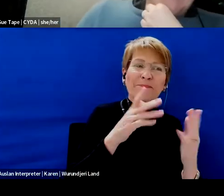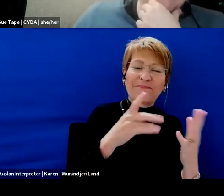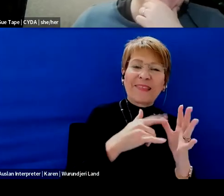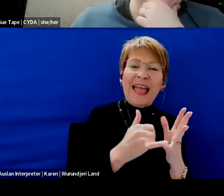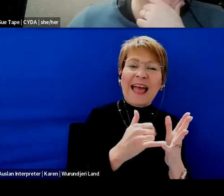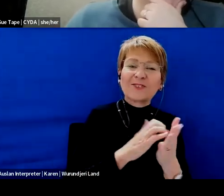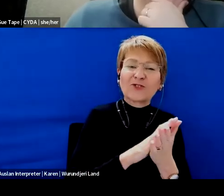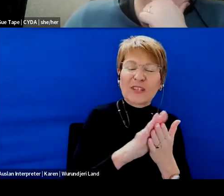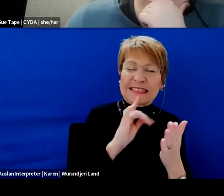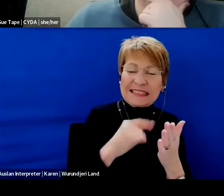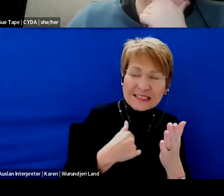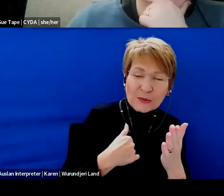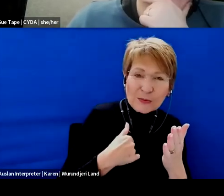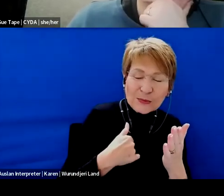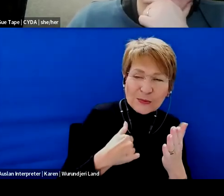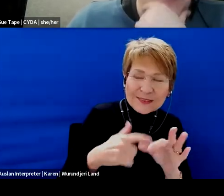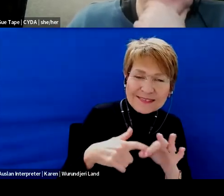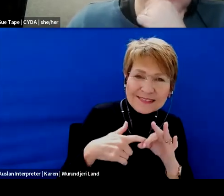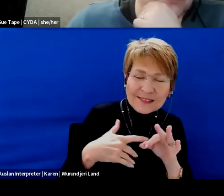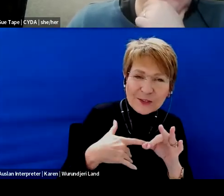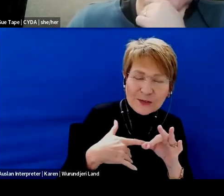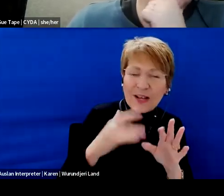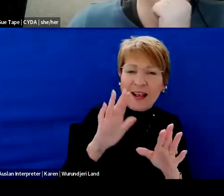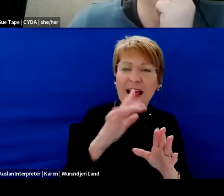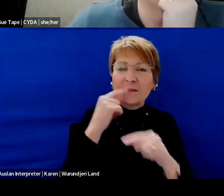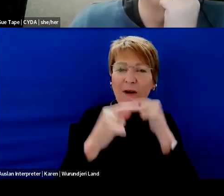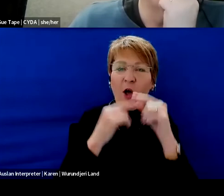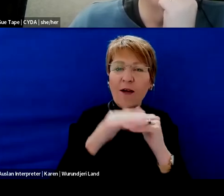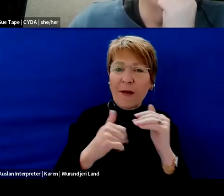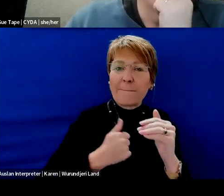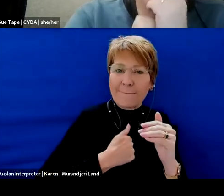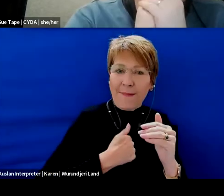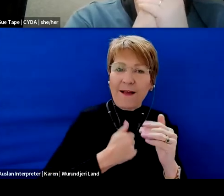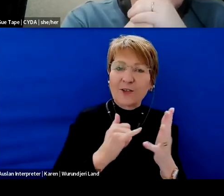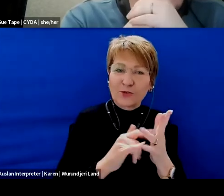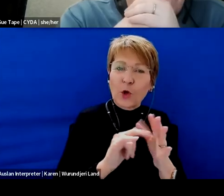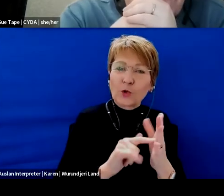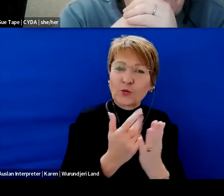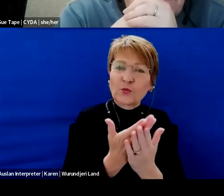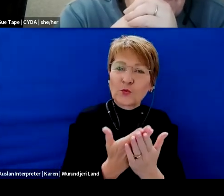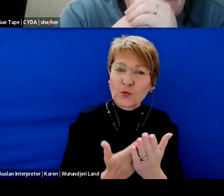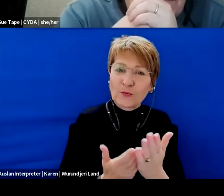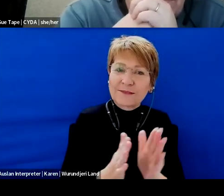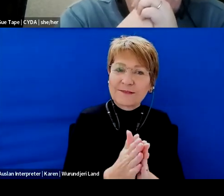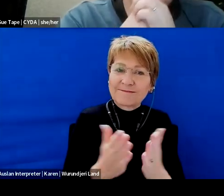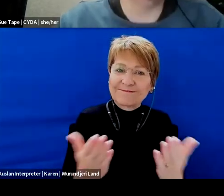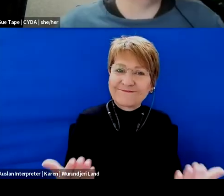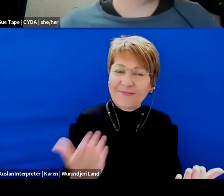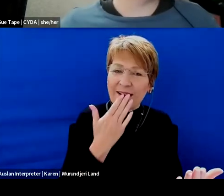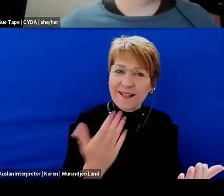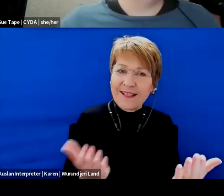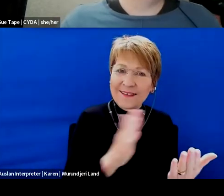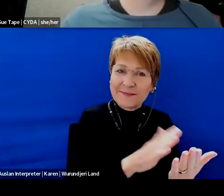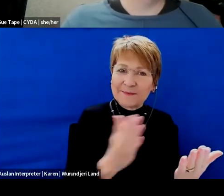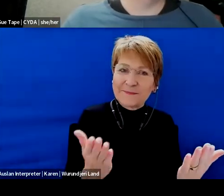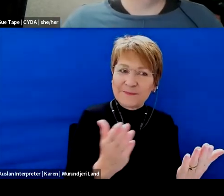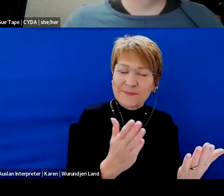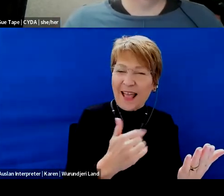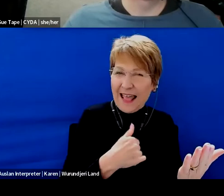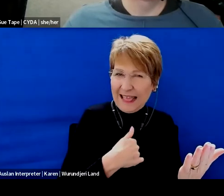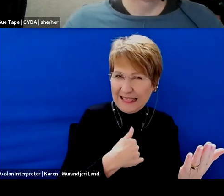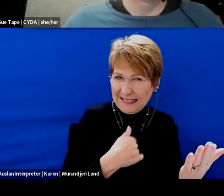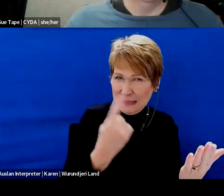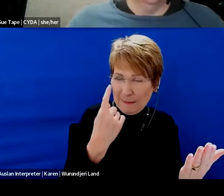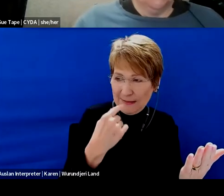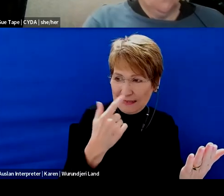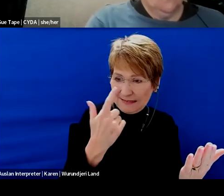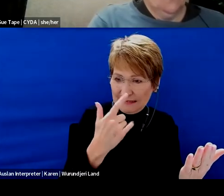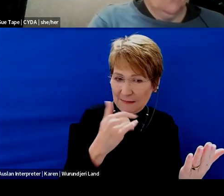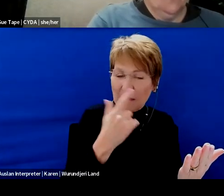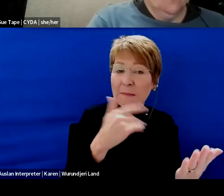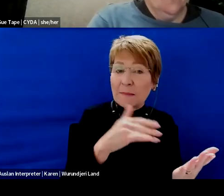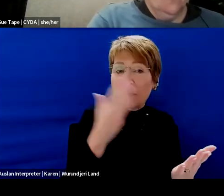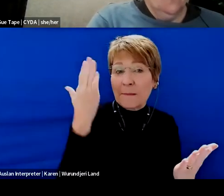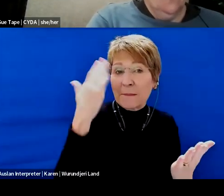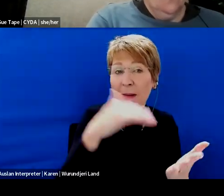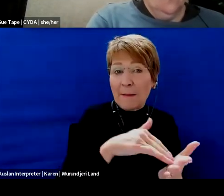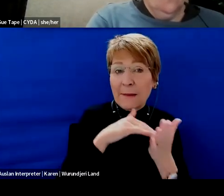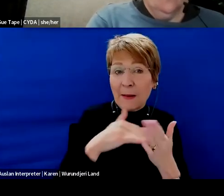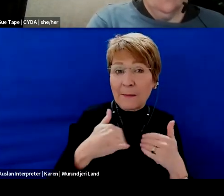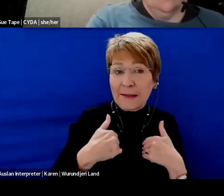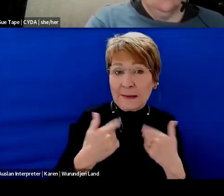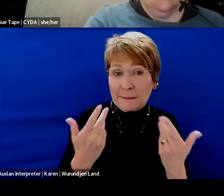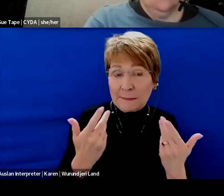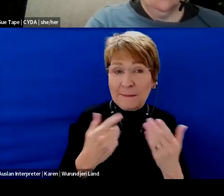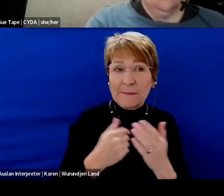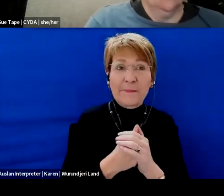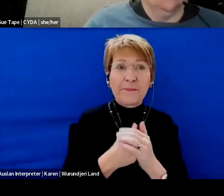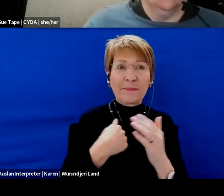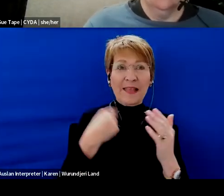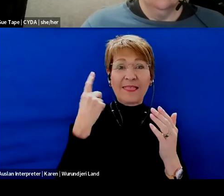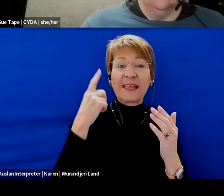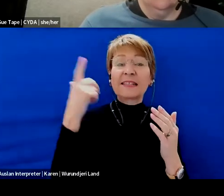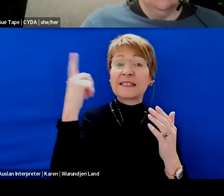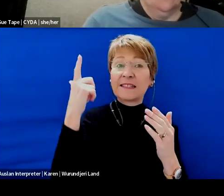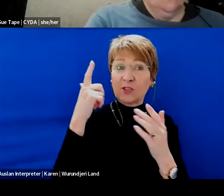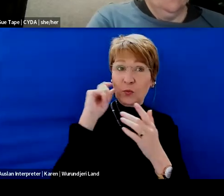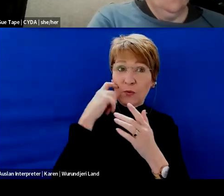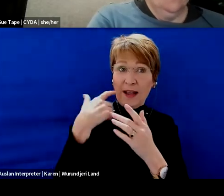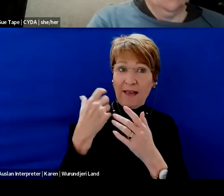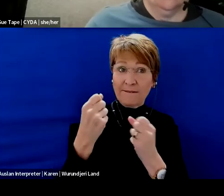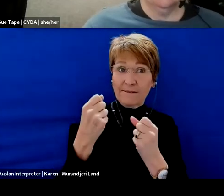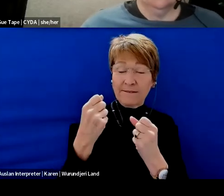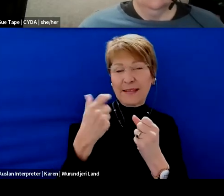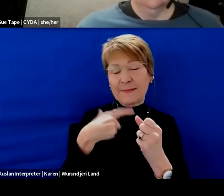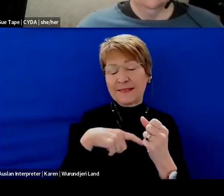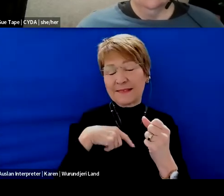So, well I really I can explain my social stories and what the social stories I had. So I had the ones that my, I assume it was my teacher when my mom yelled, but the, what the teacher would bring in is because, again with autism comes a lot of social